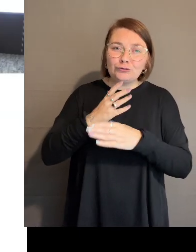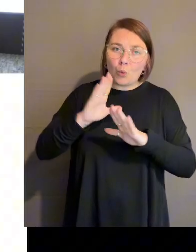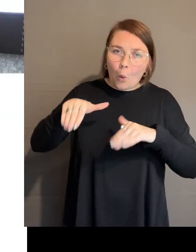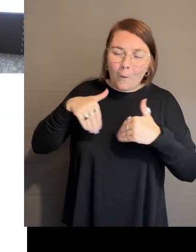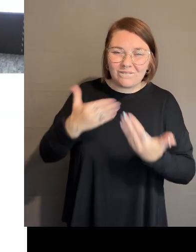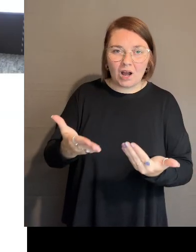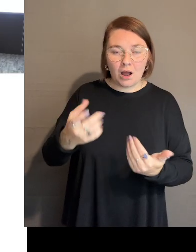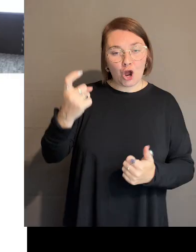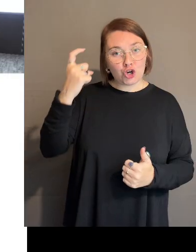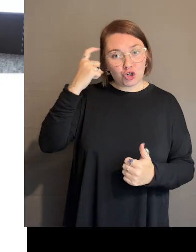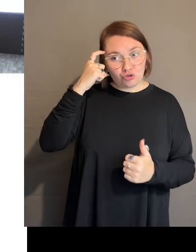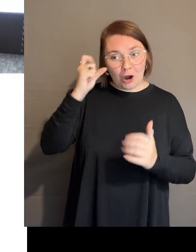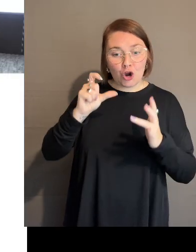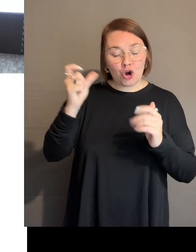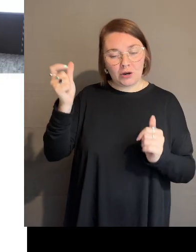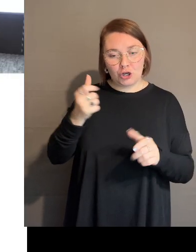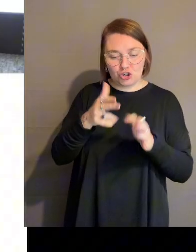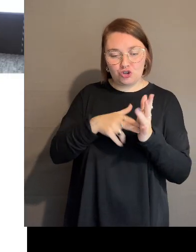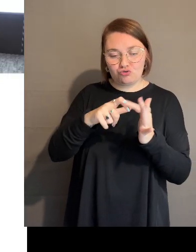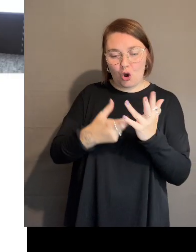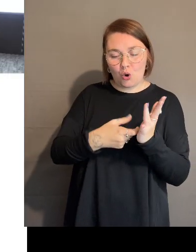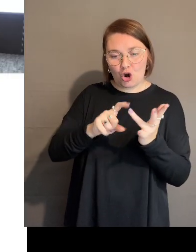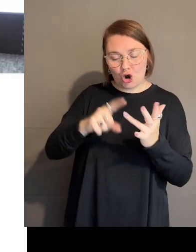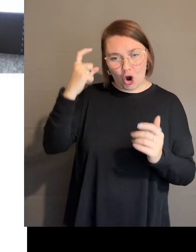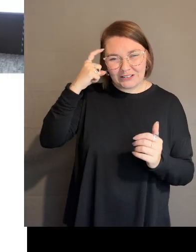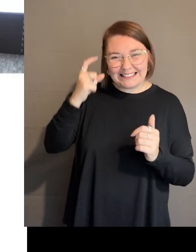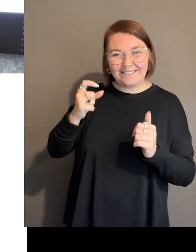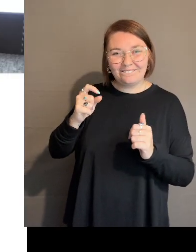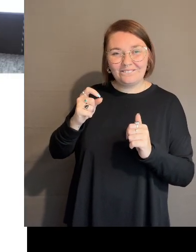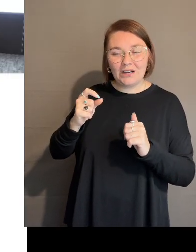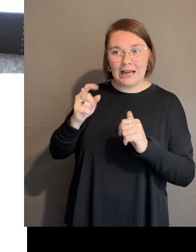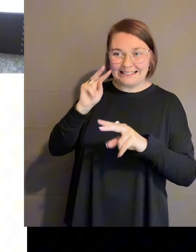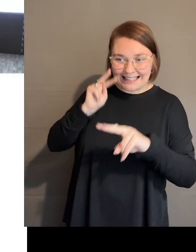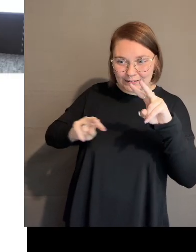neurocognitive assessments, because we know it's an issue that gets kind of…